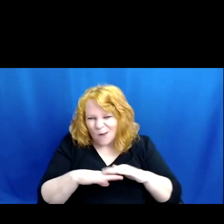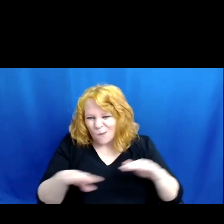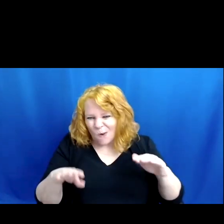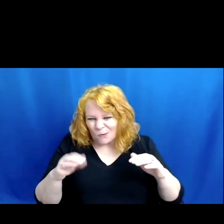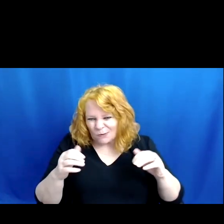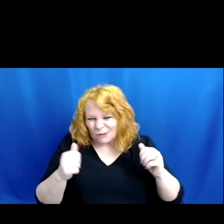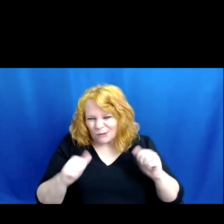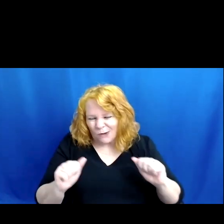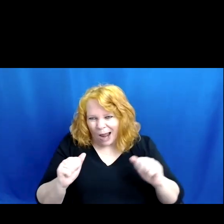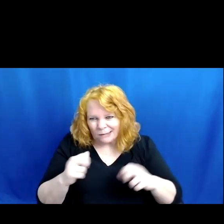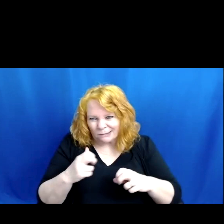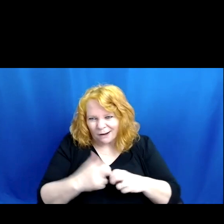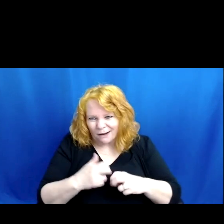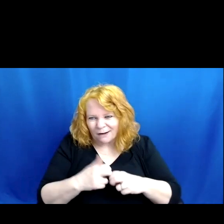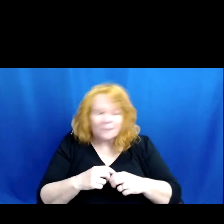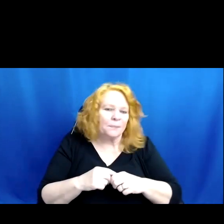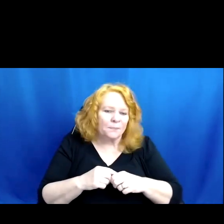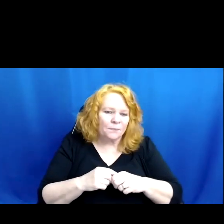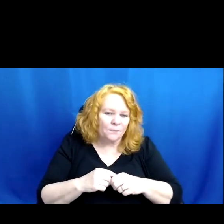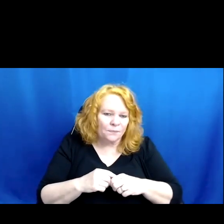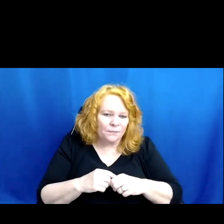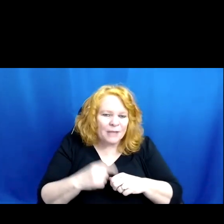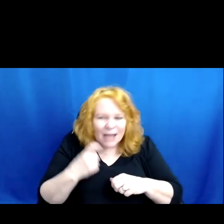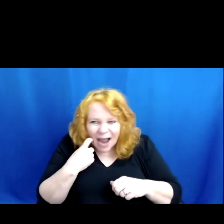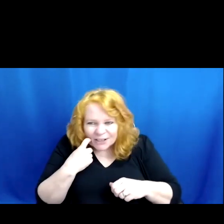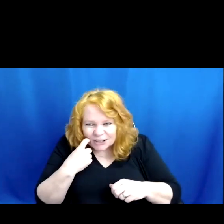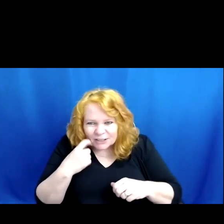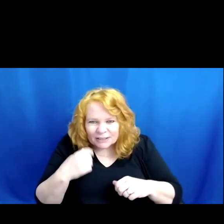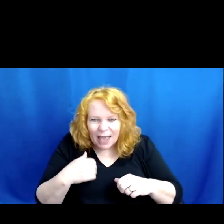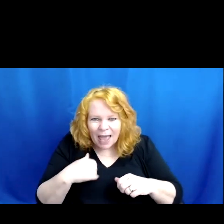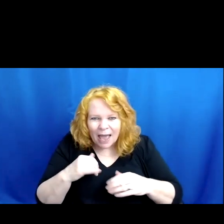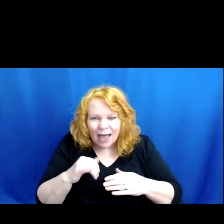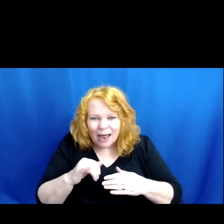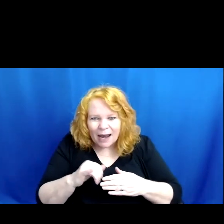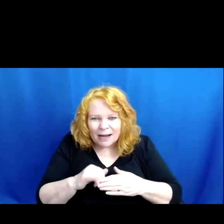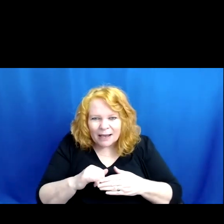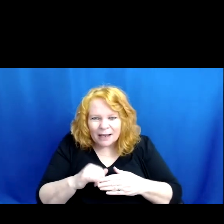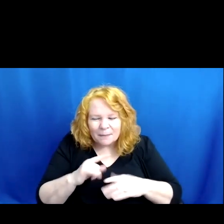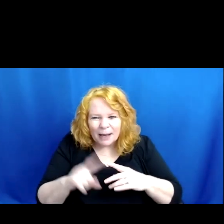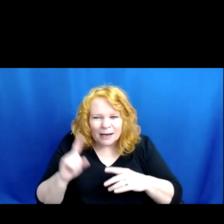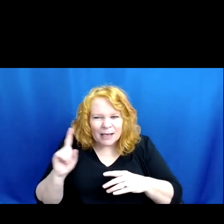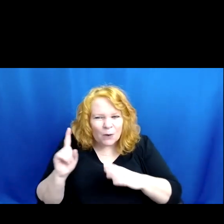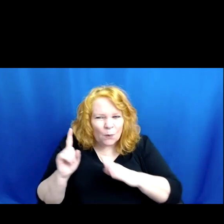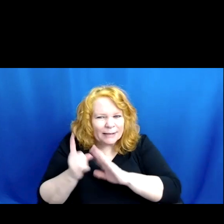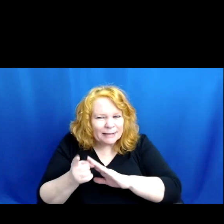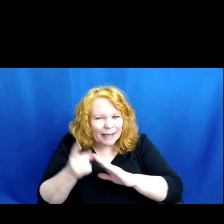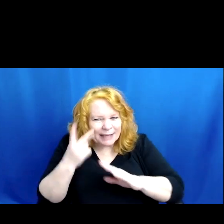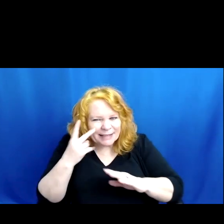I did have it up. Just bear with me everybody one second because it is there.